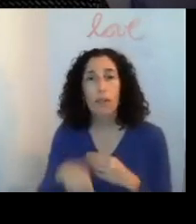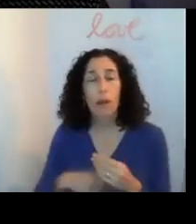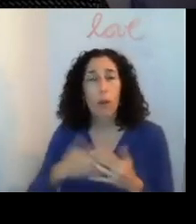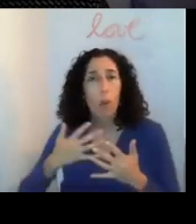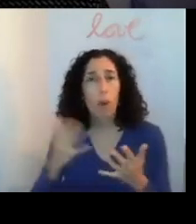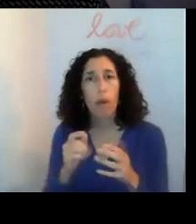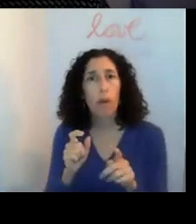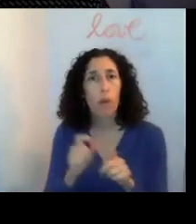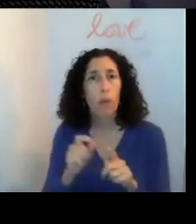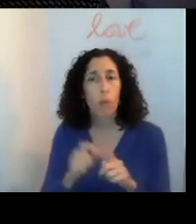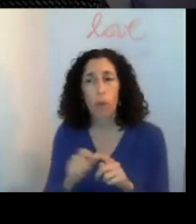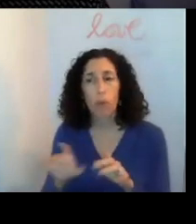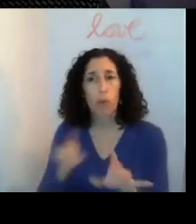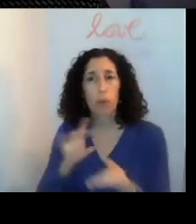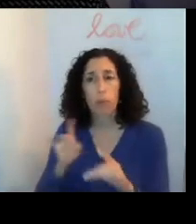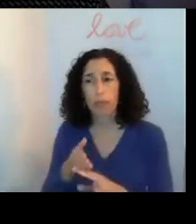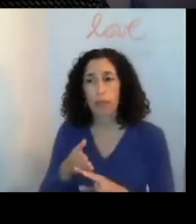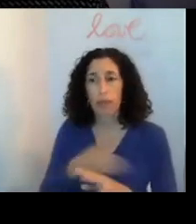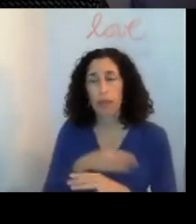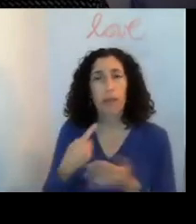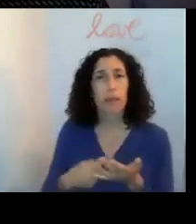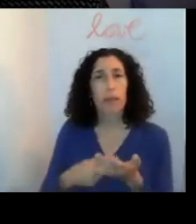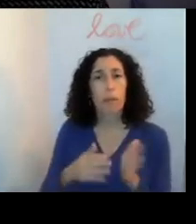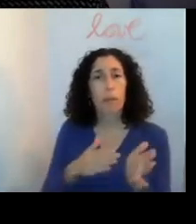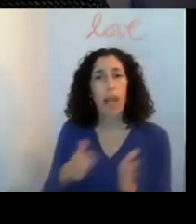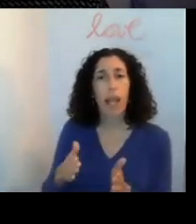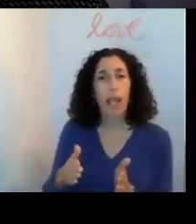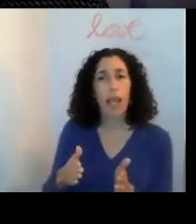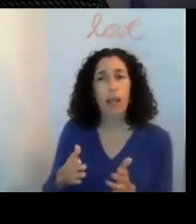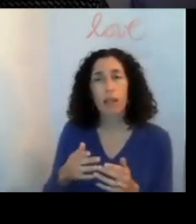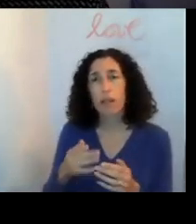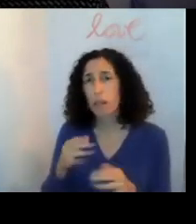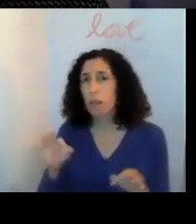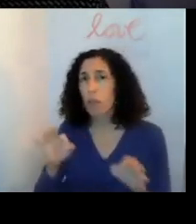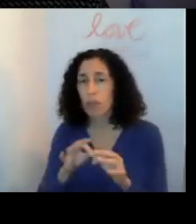possible, not adding anything extraneous to the content of the project. We thought about